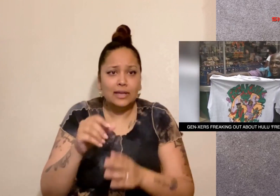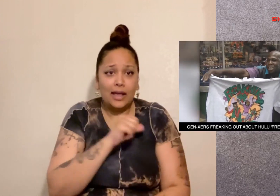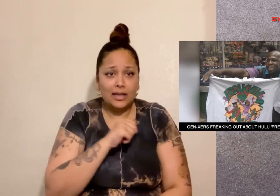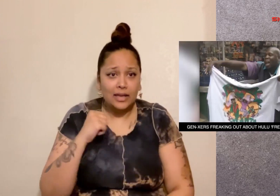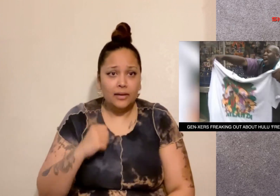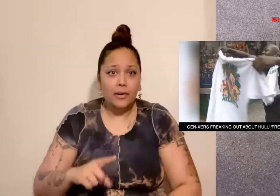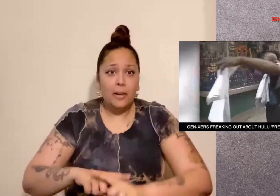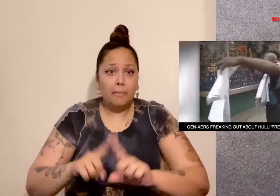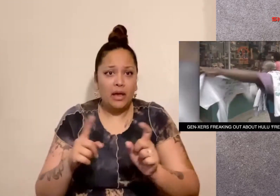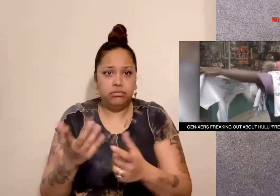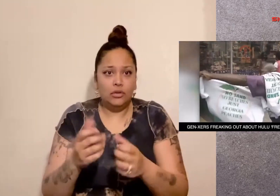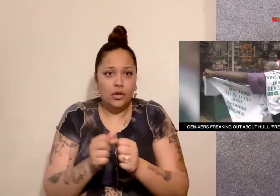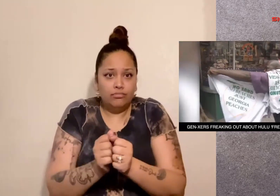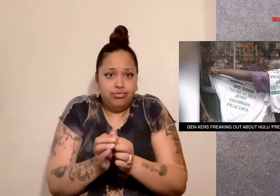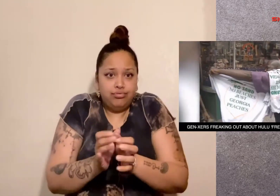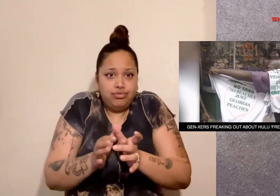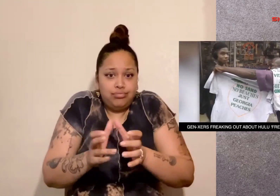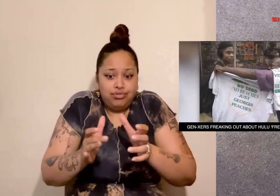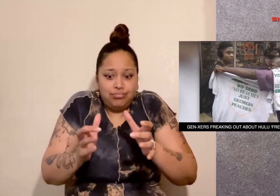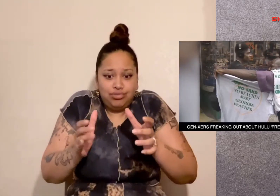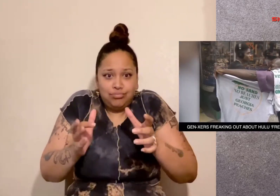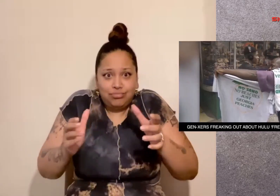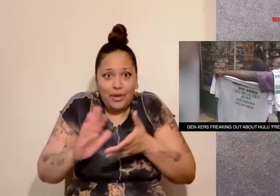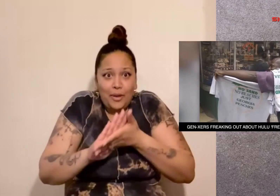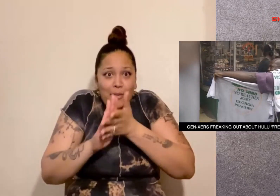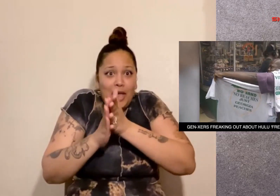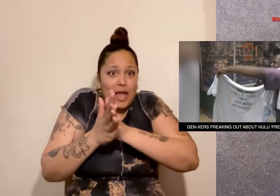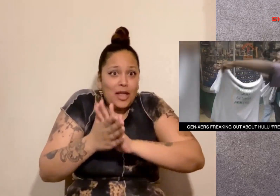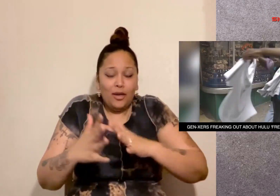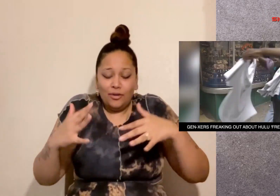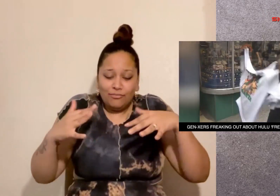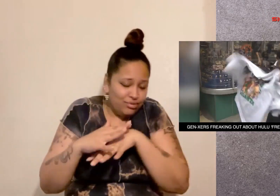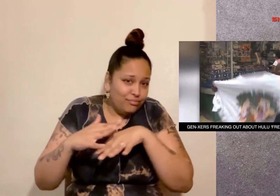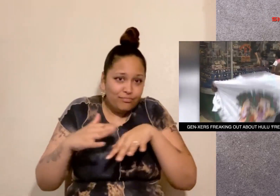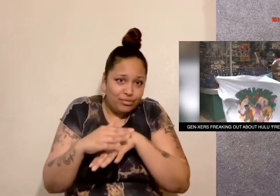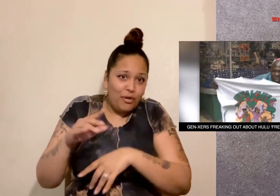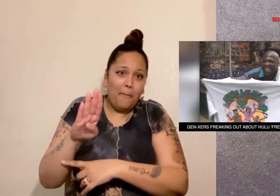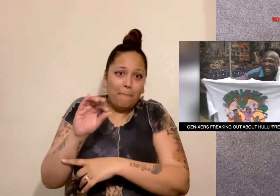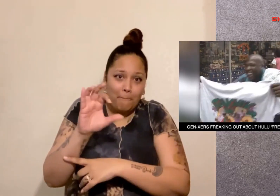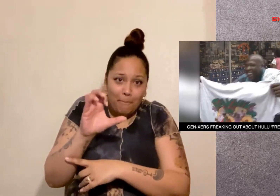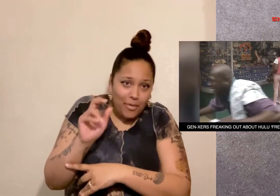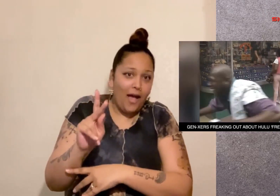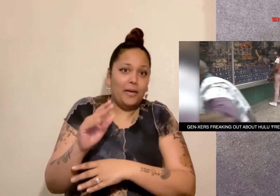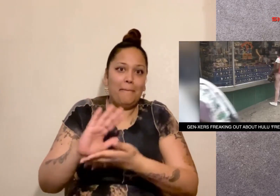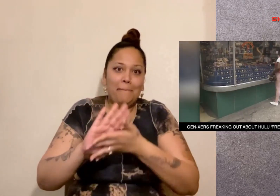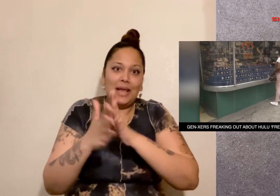for college students in Atlanta but then it exploded into a huge block party and became